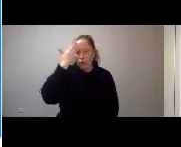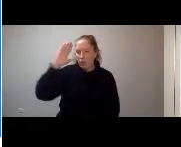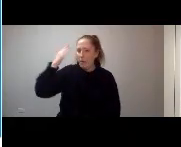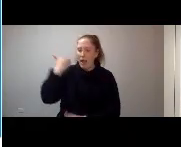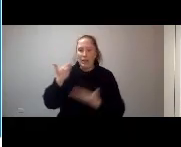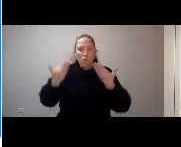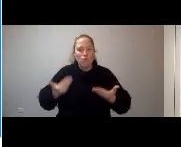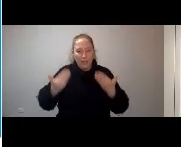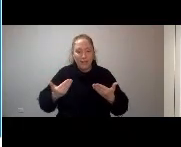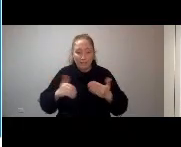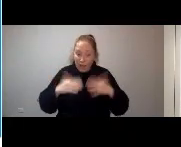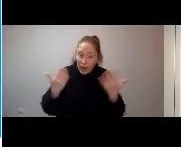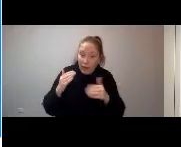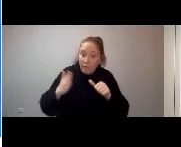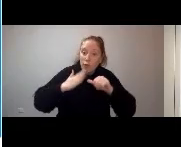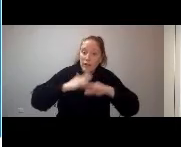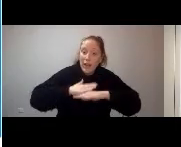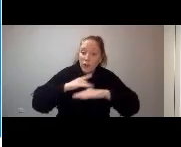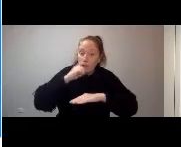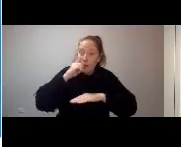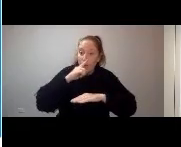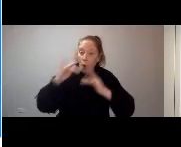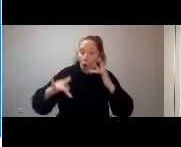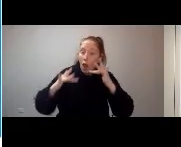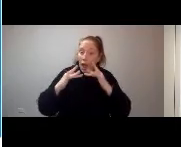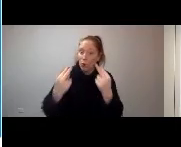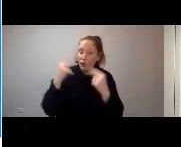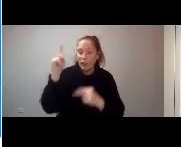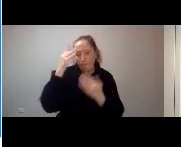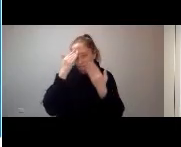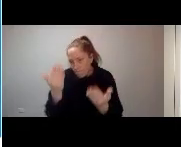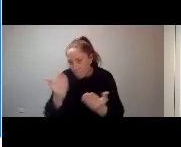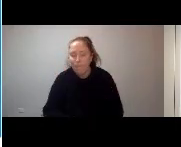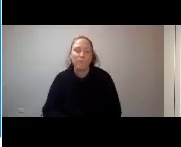and any First Nations people here with us today. I also want to anchor us in children.